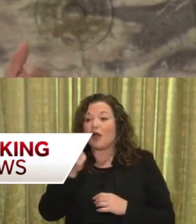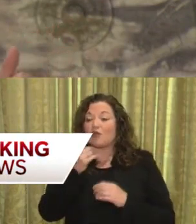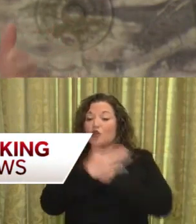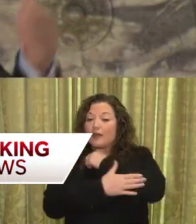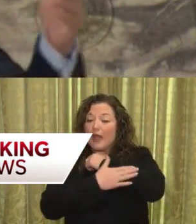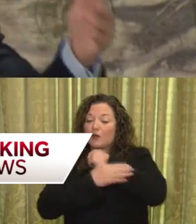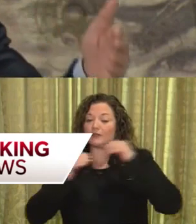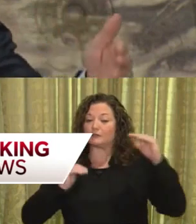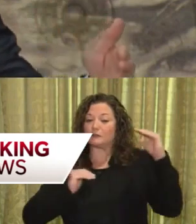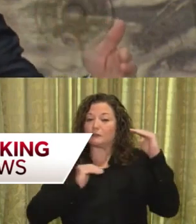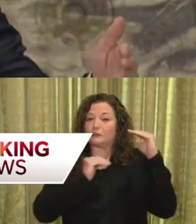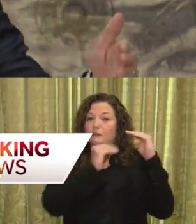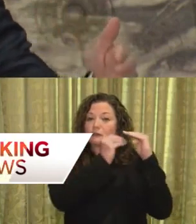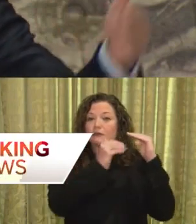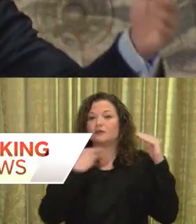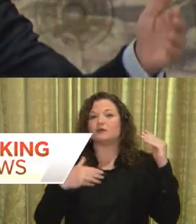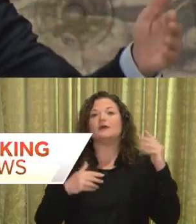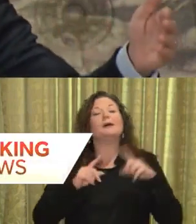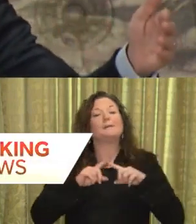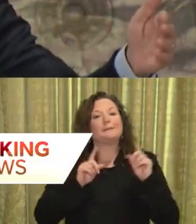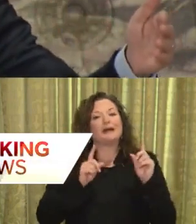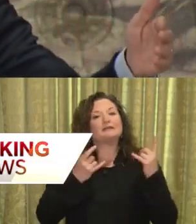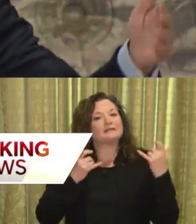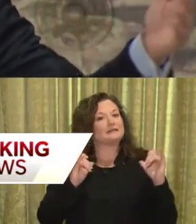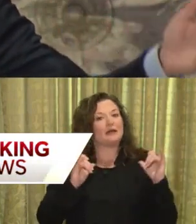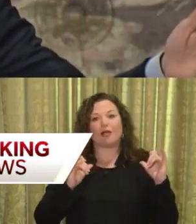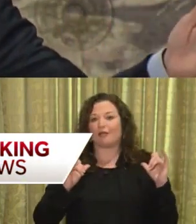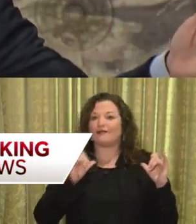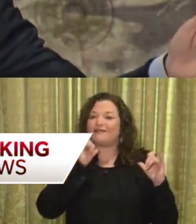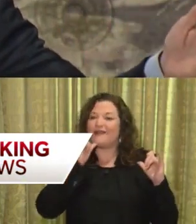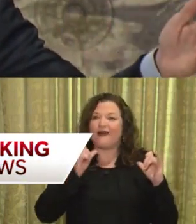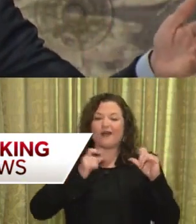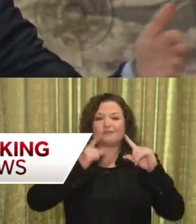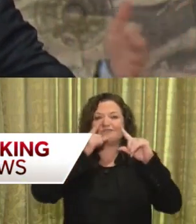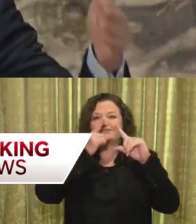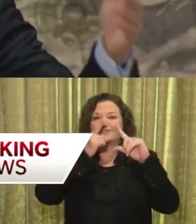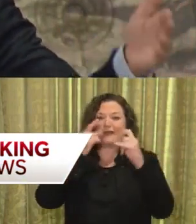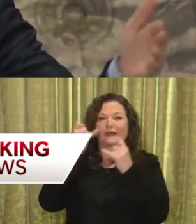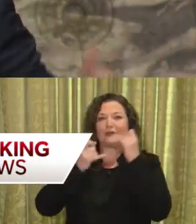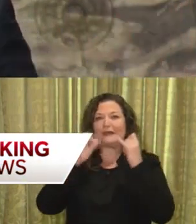GOAL OF 50% WE HAVE A NUMBER OF OTHER COUNTIES THAT ARE CLOSE TO